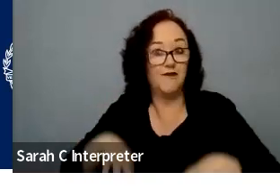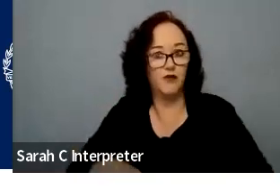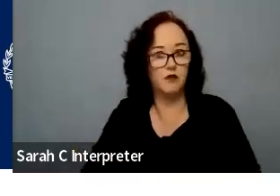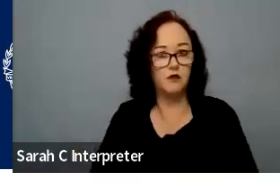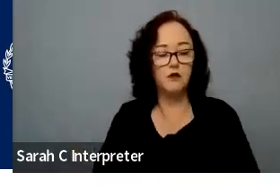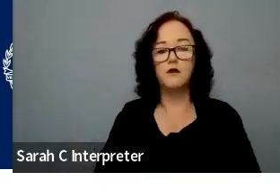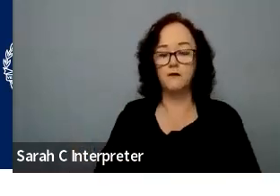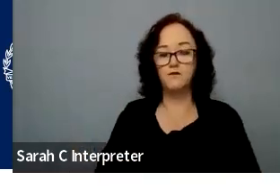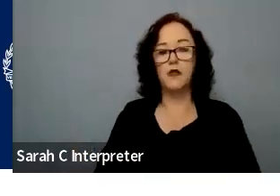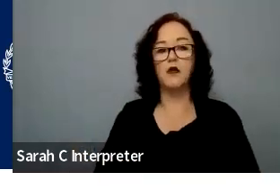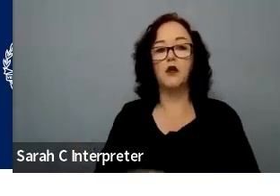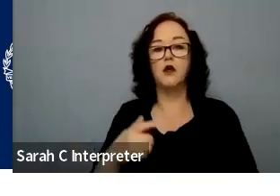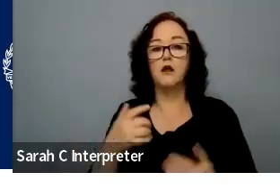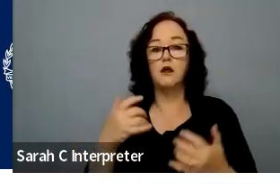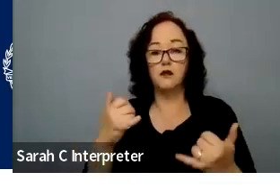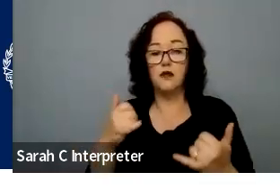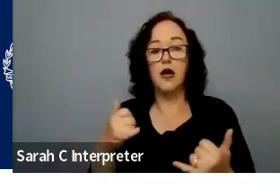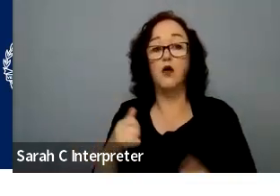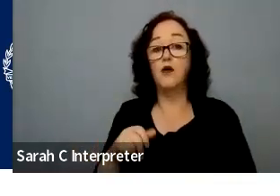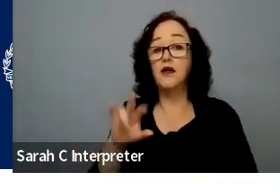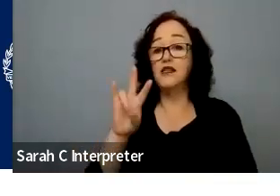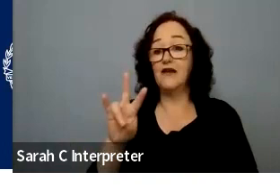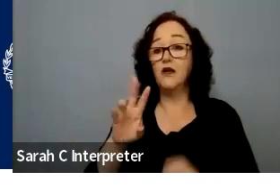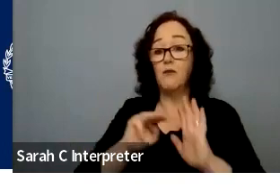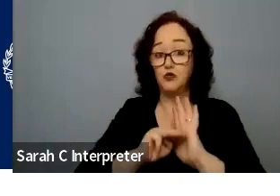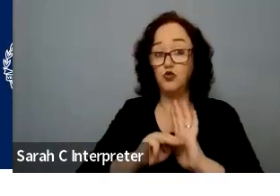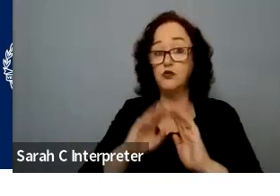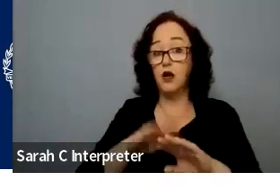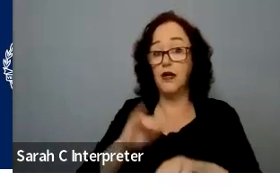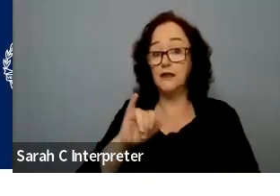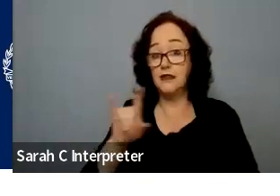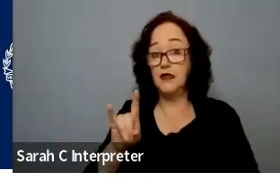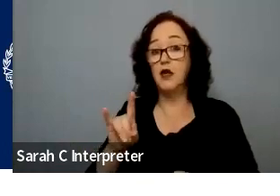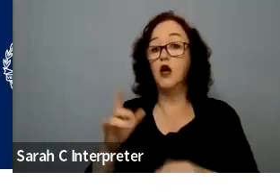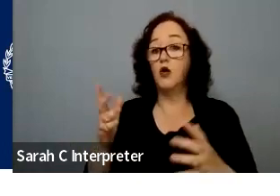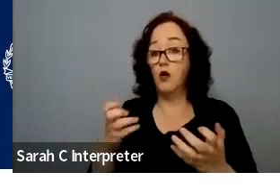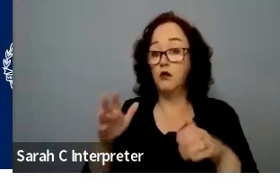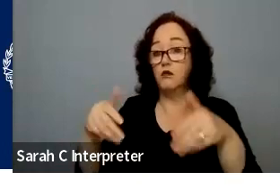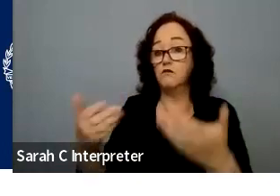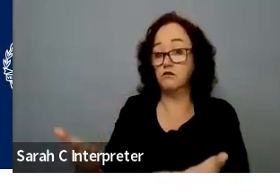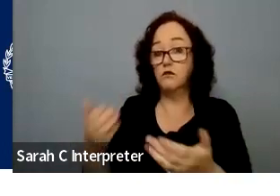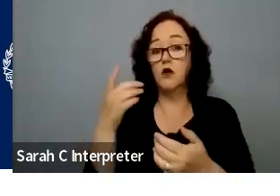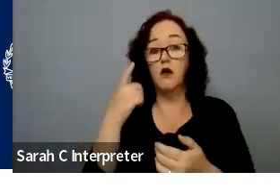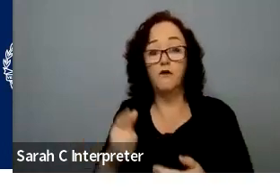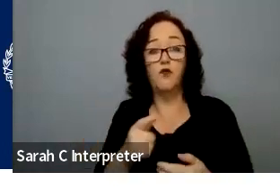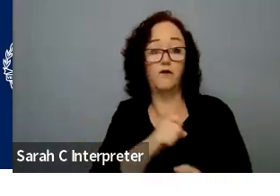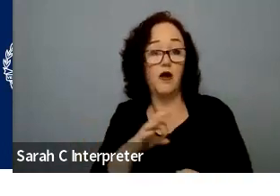seven modules on IDD available to faculty and students for continuing education credits.